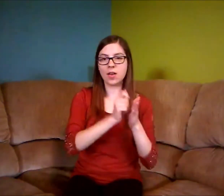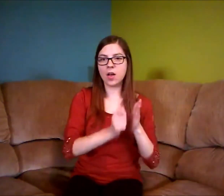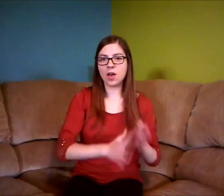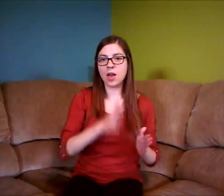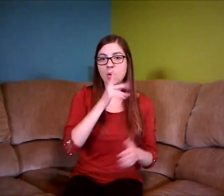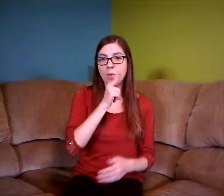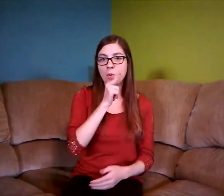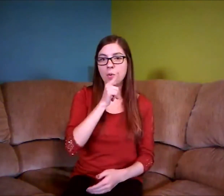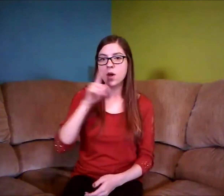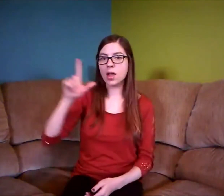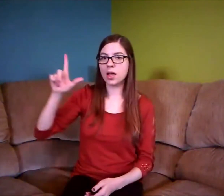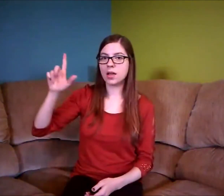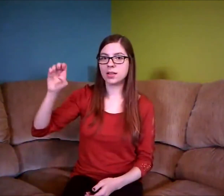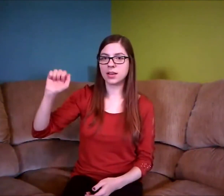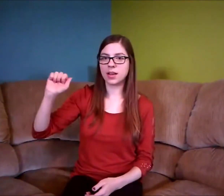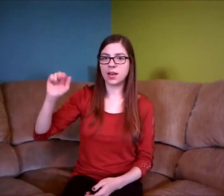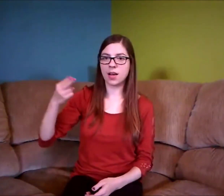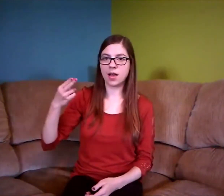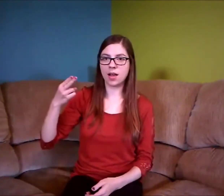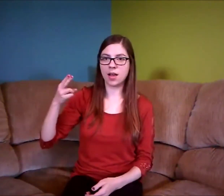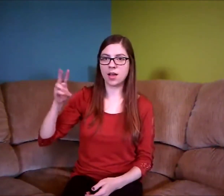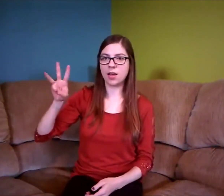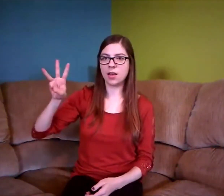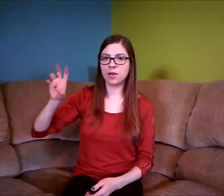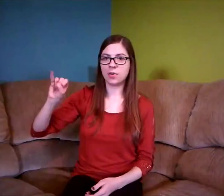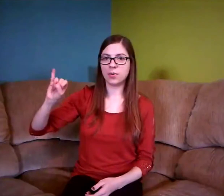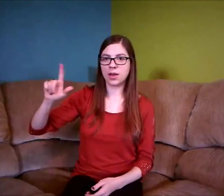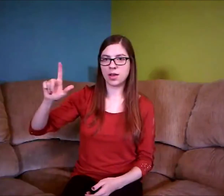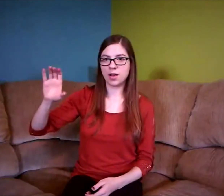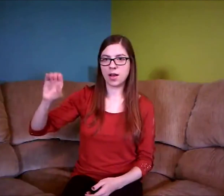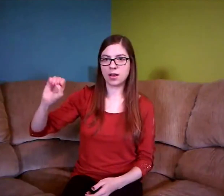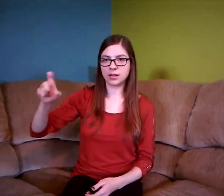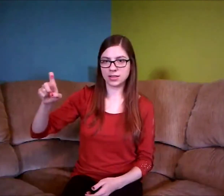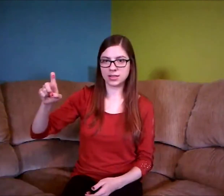It's written by Leah Wilcox